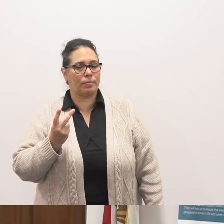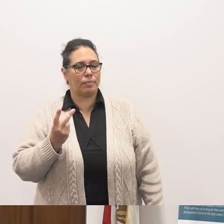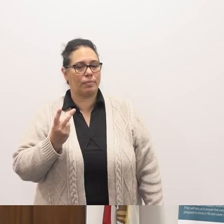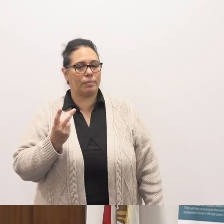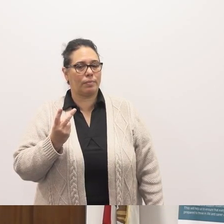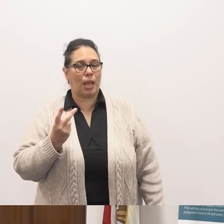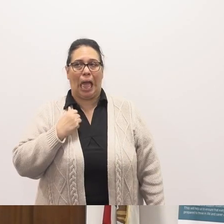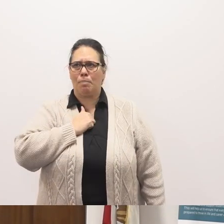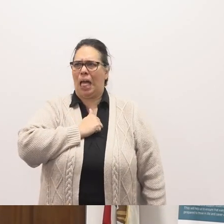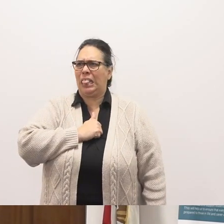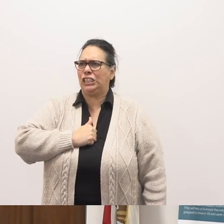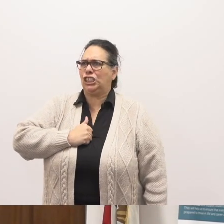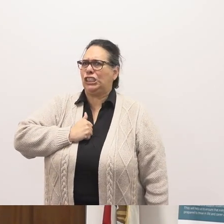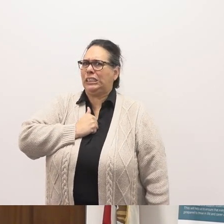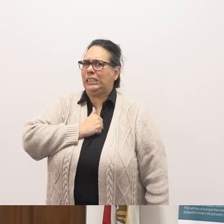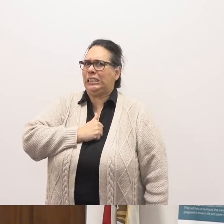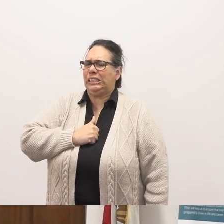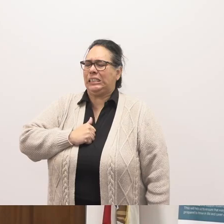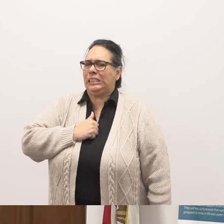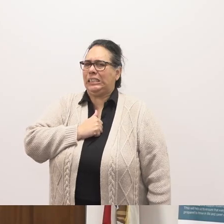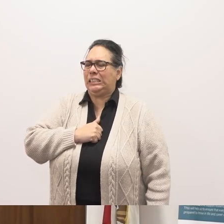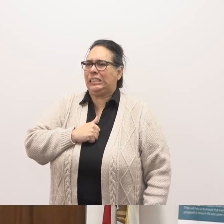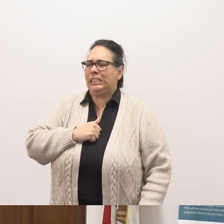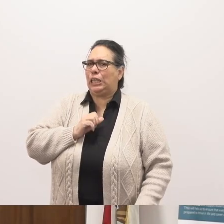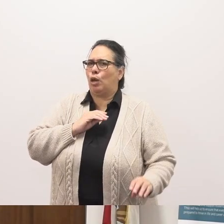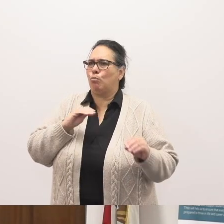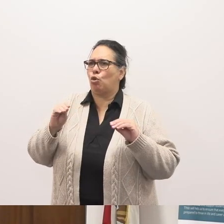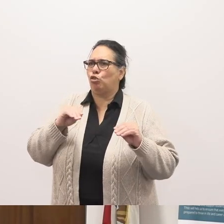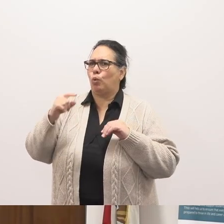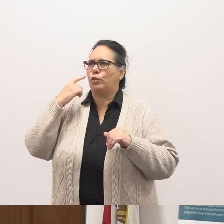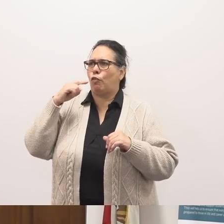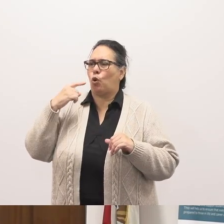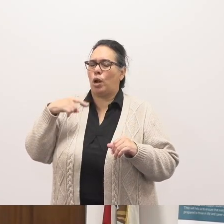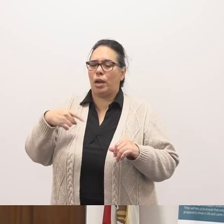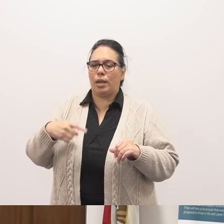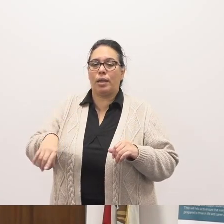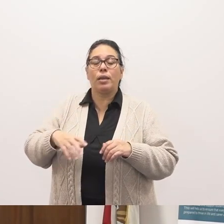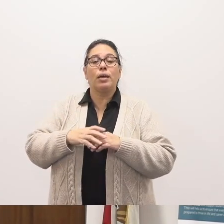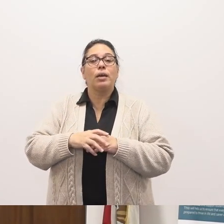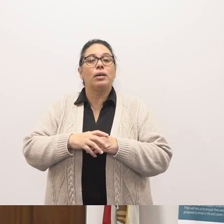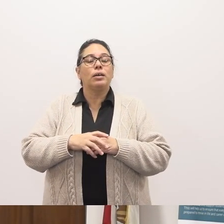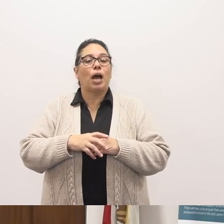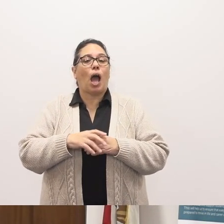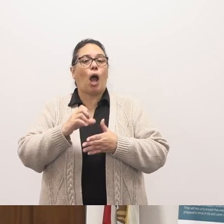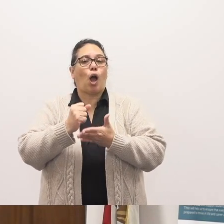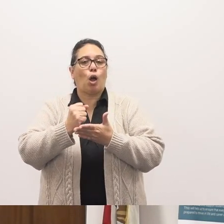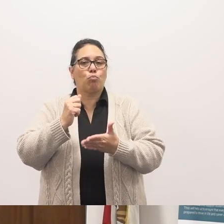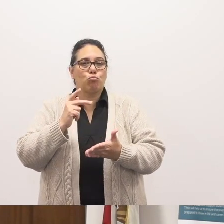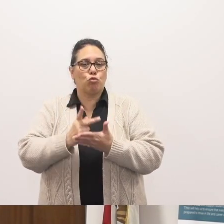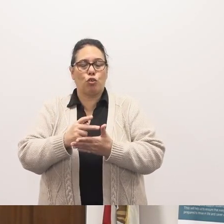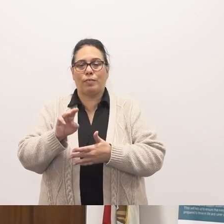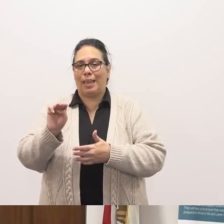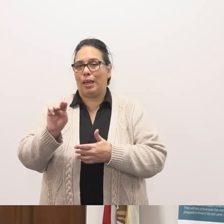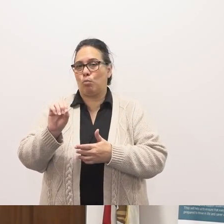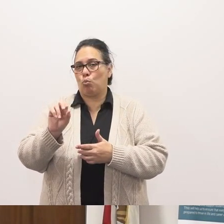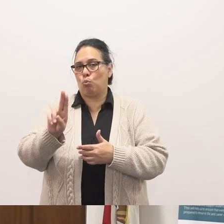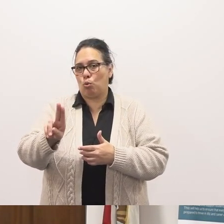Apologies, Madam Chair. What was the motion? Well, the motion is to approve the MOU with TALB.